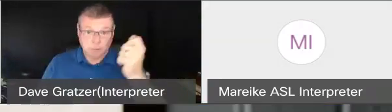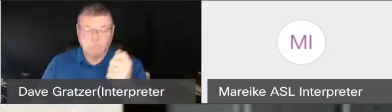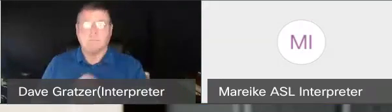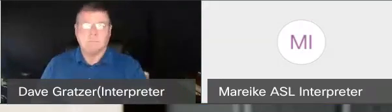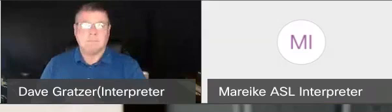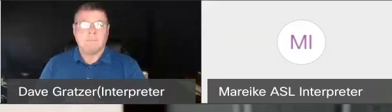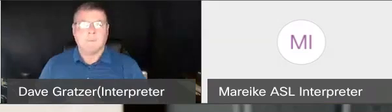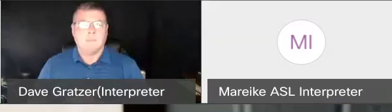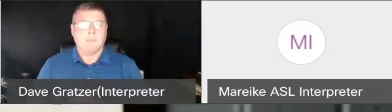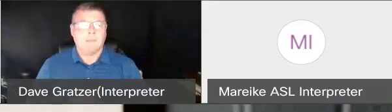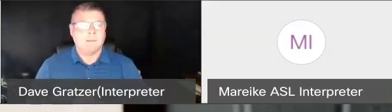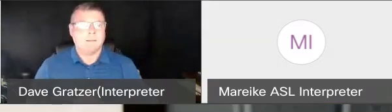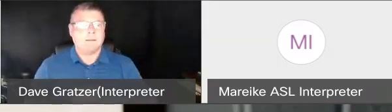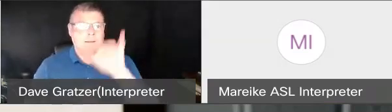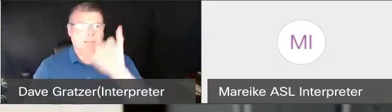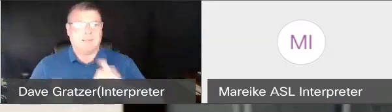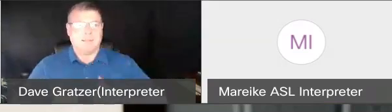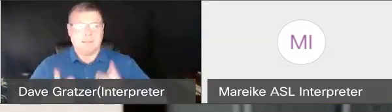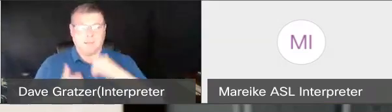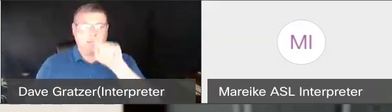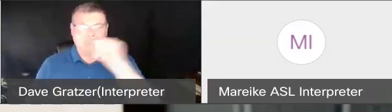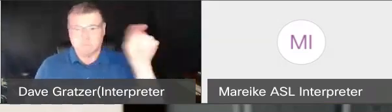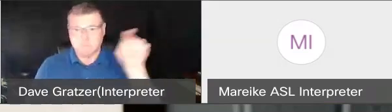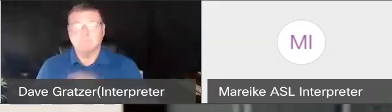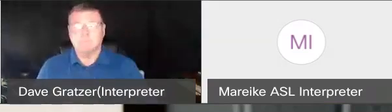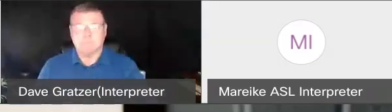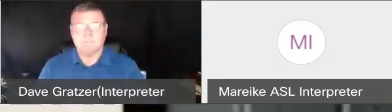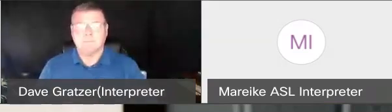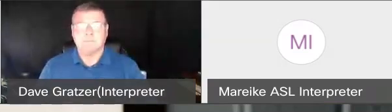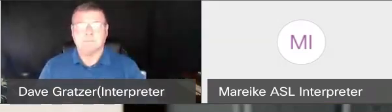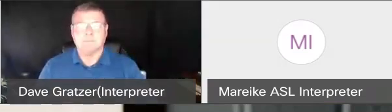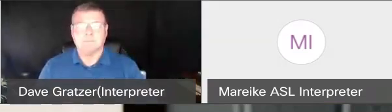uh, the--here is the address where you can subscribe.